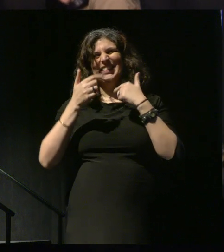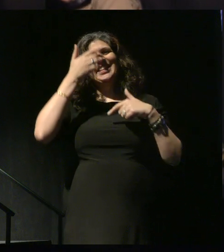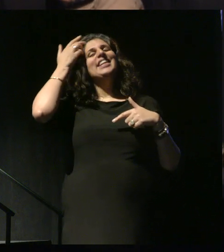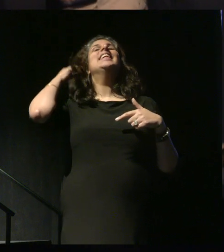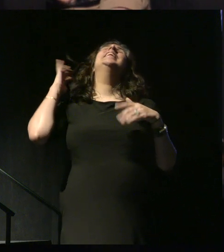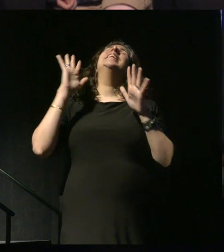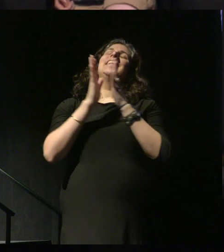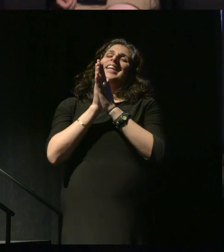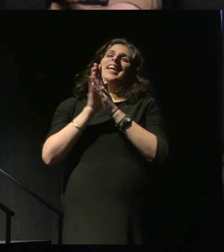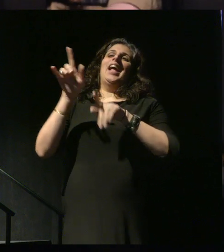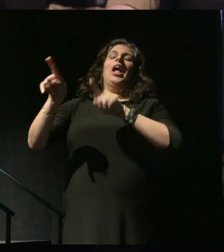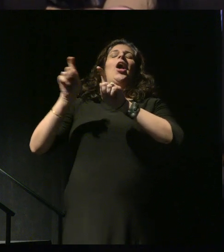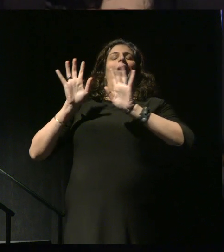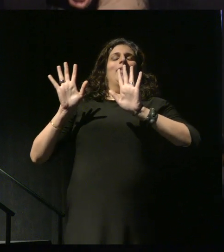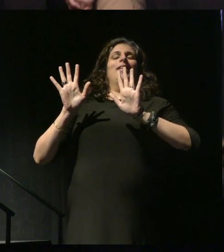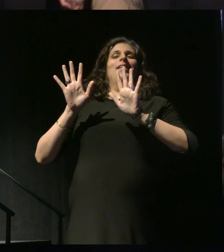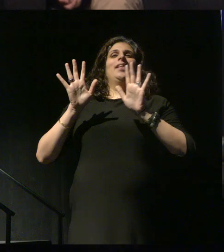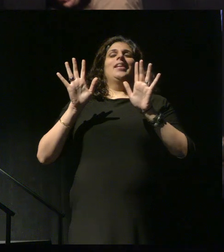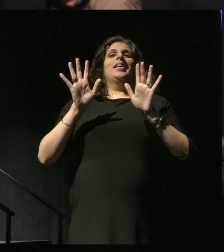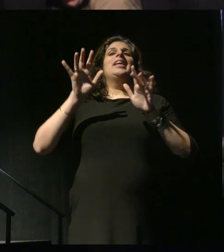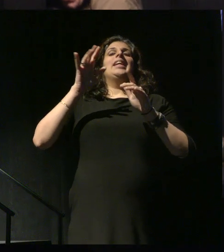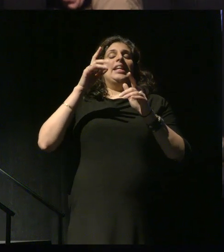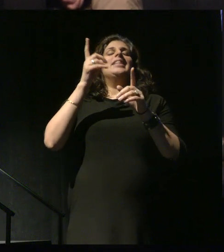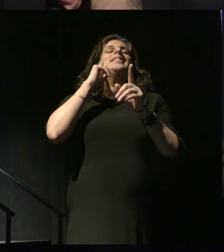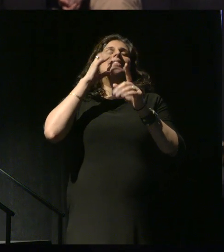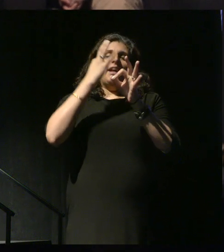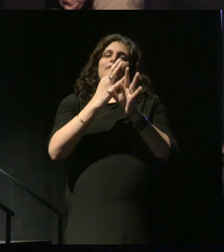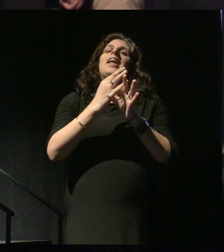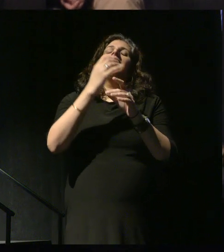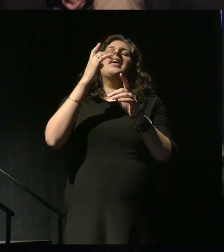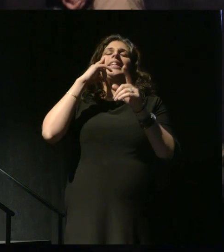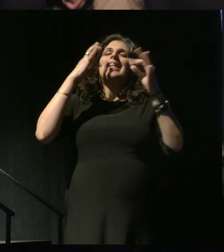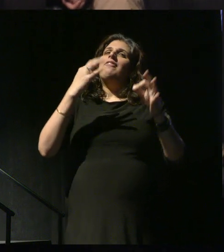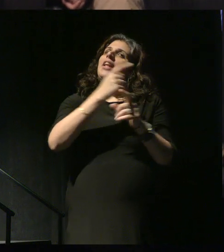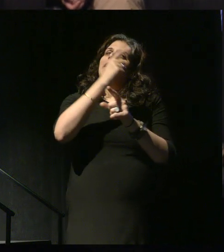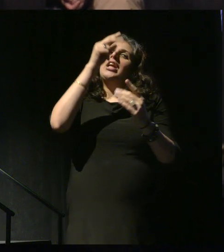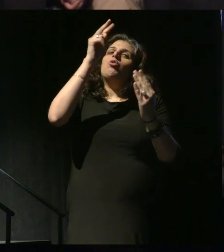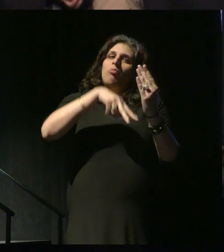This is why you're here. He most definitely read Ferris and he most definitely